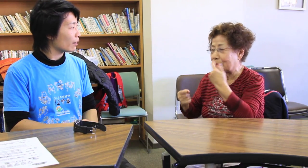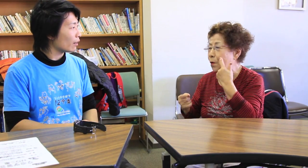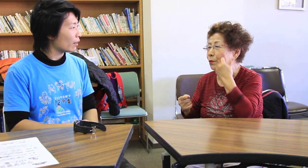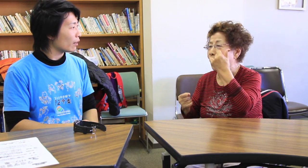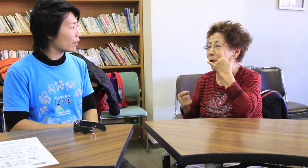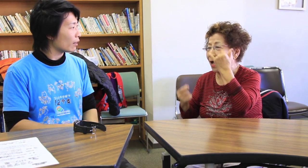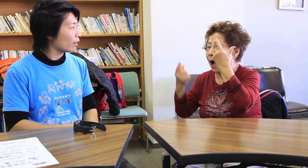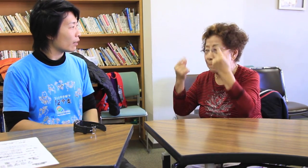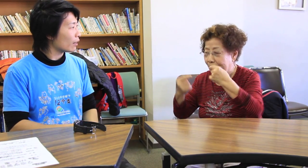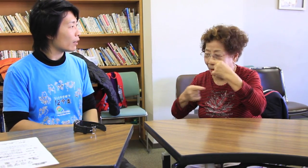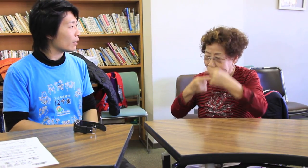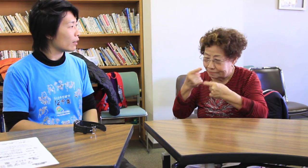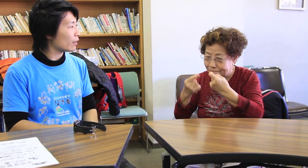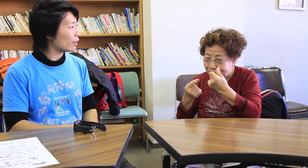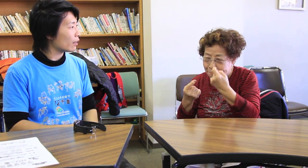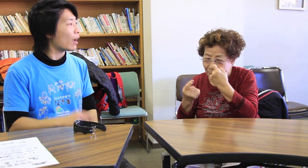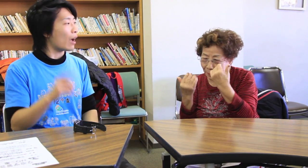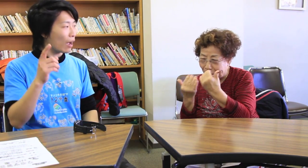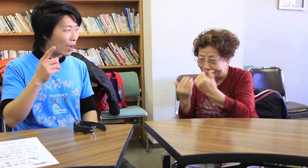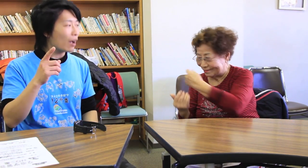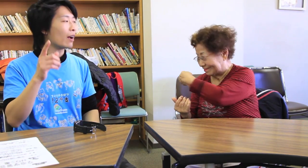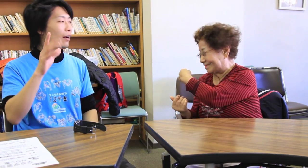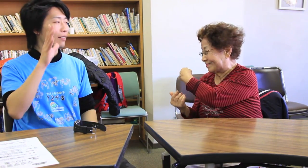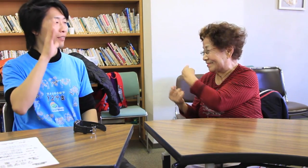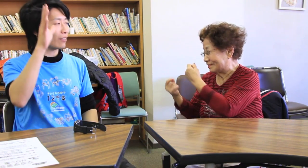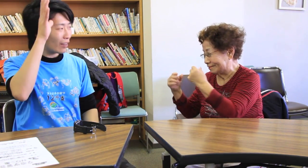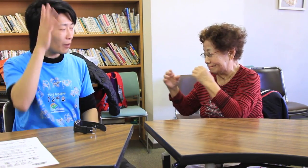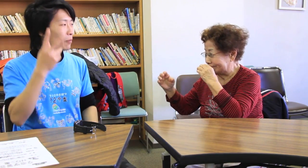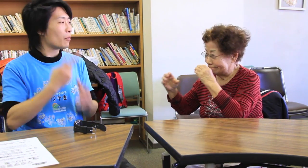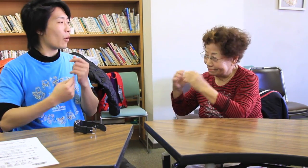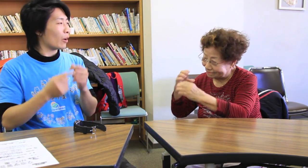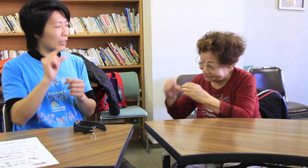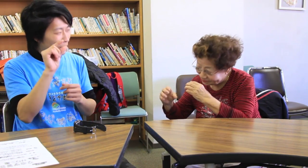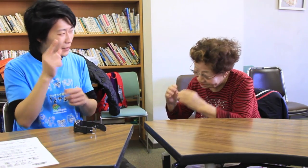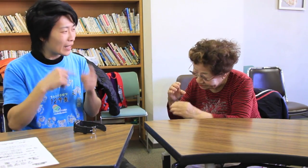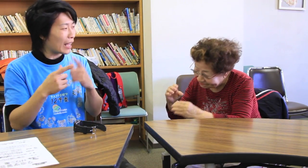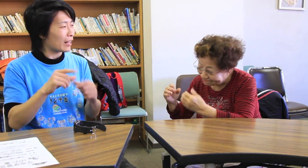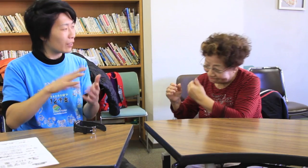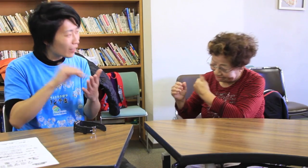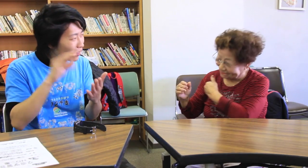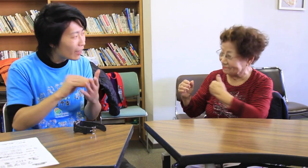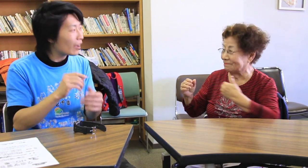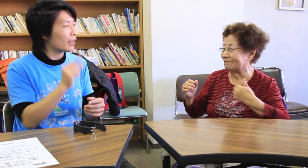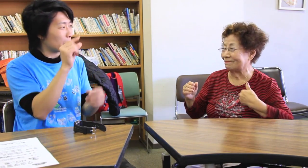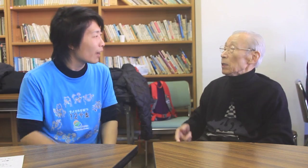Father was an educator, so even he was open to learning some basic Japanese Sign Language, so that we could communicate.